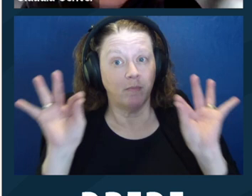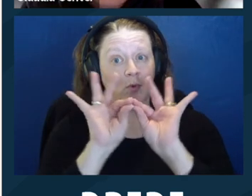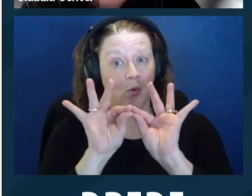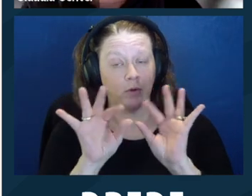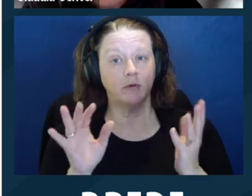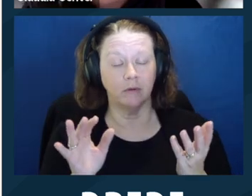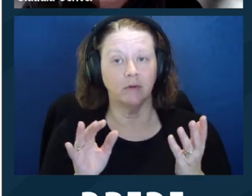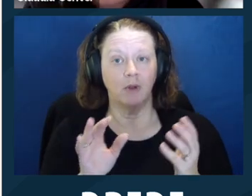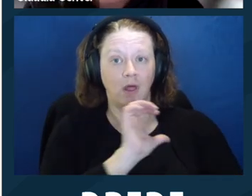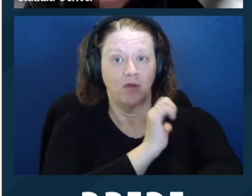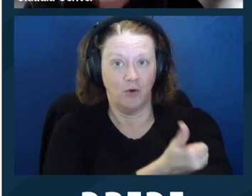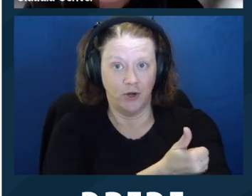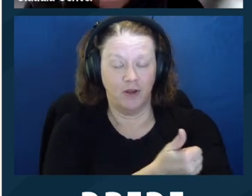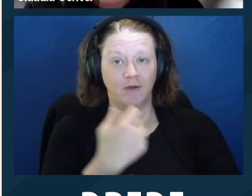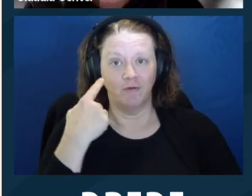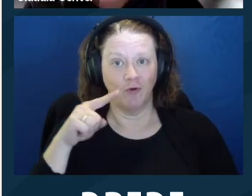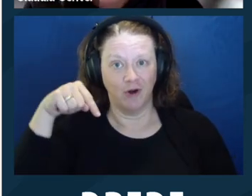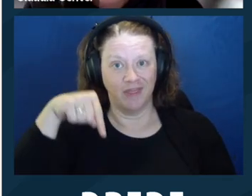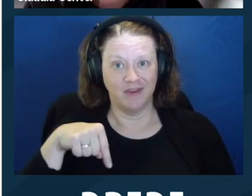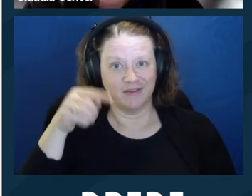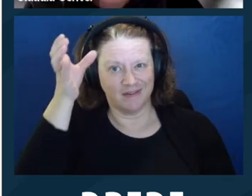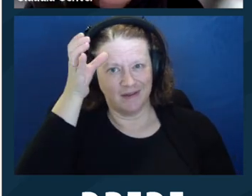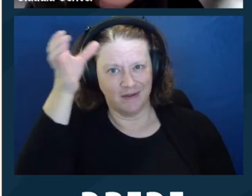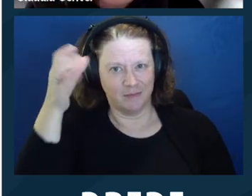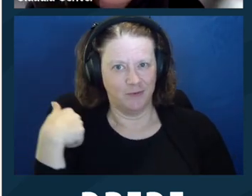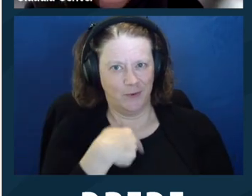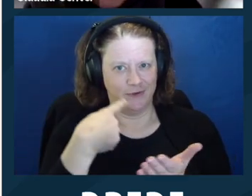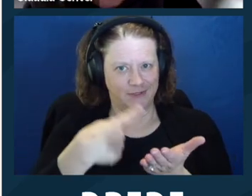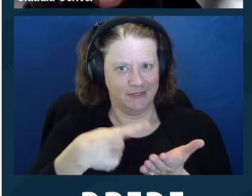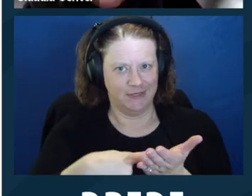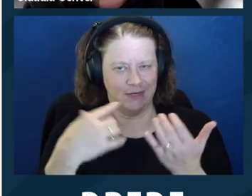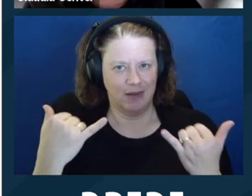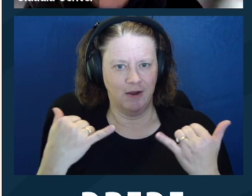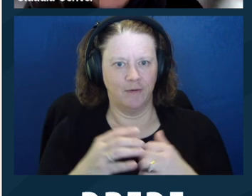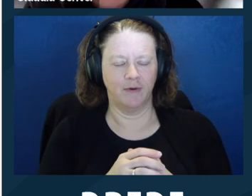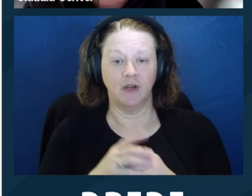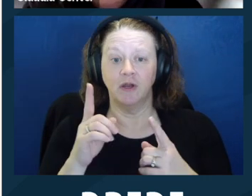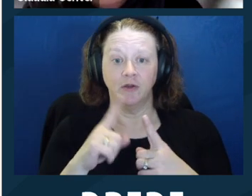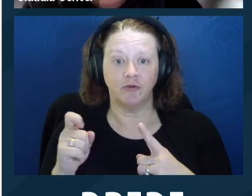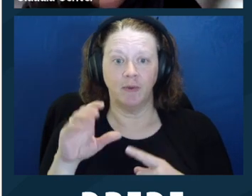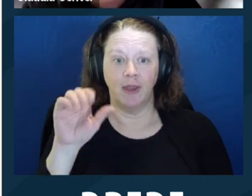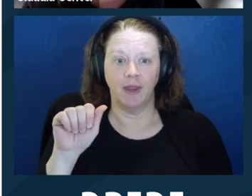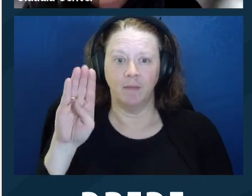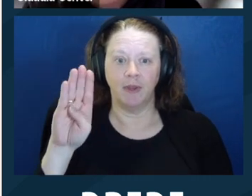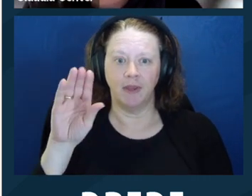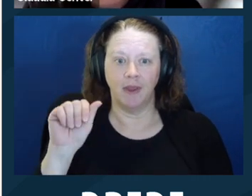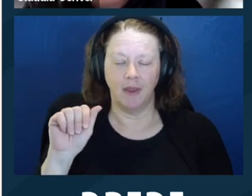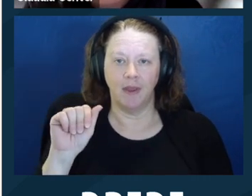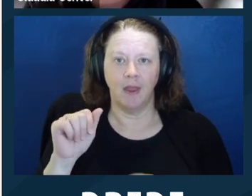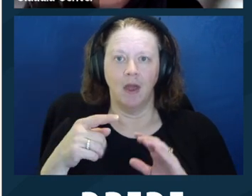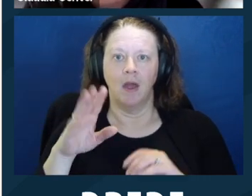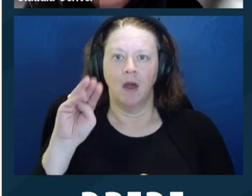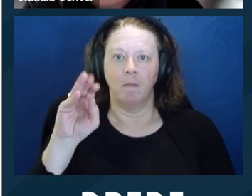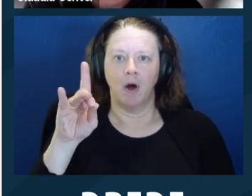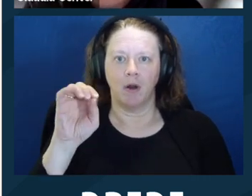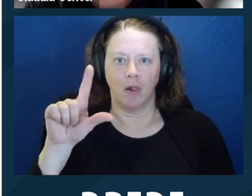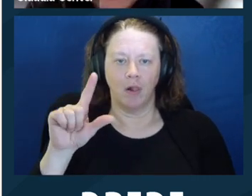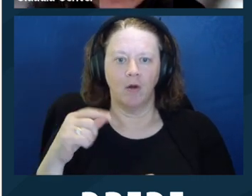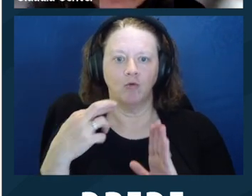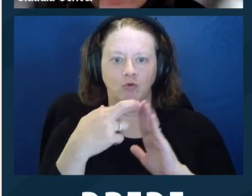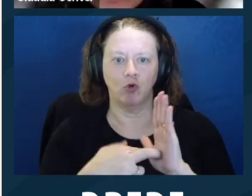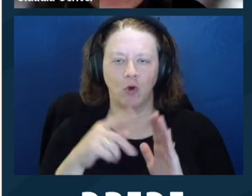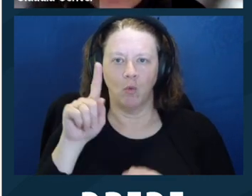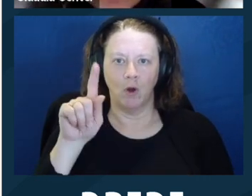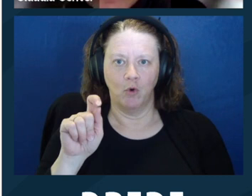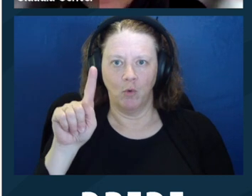from ABA Model Rule 1.14, the comments, the comments to Model Rule 1.14.